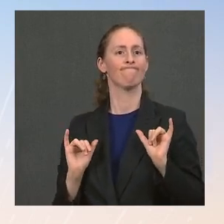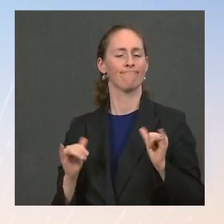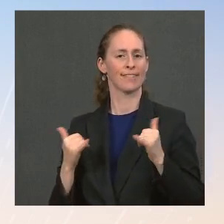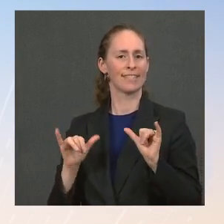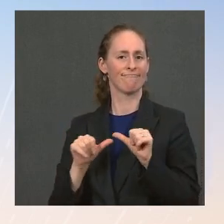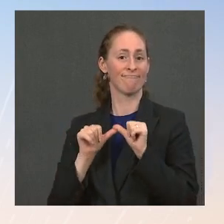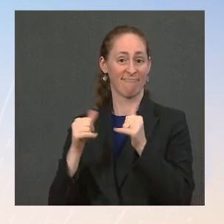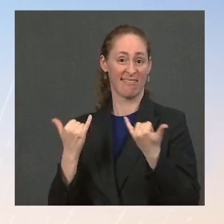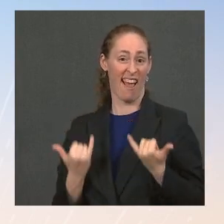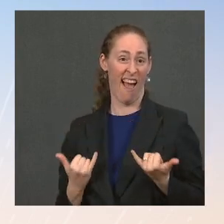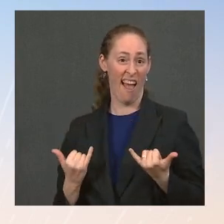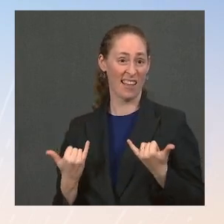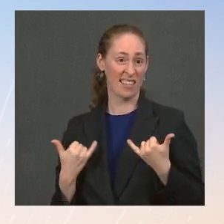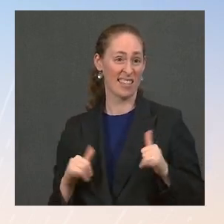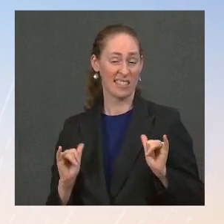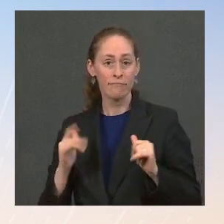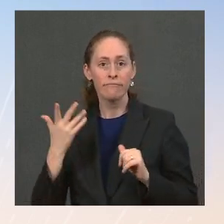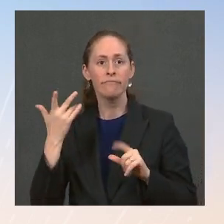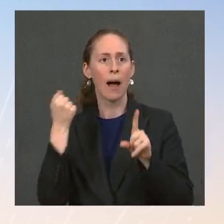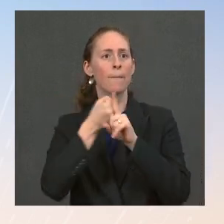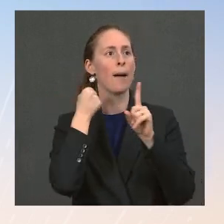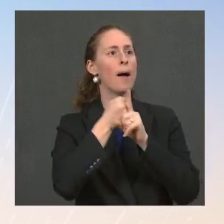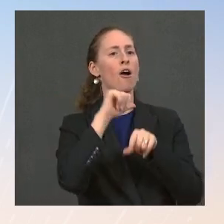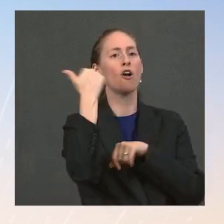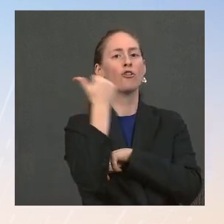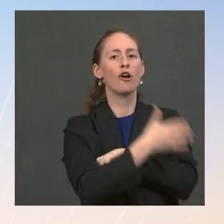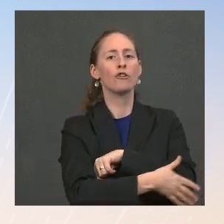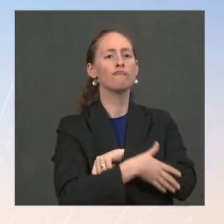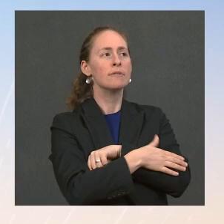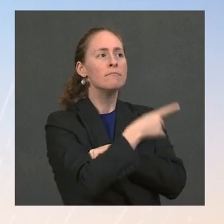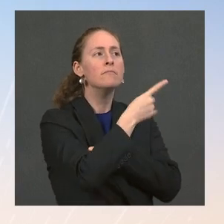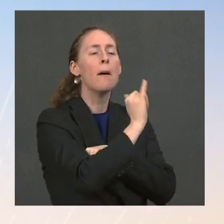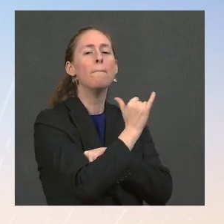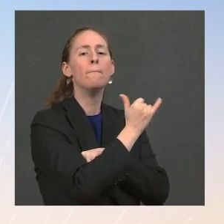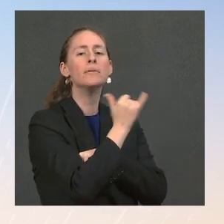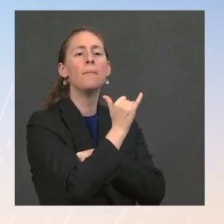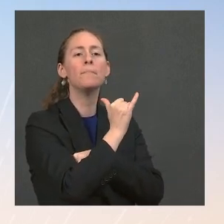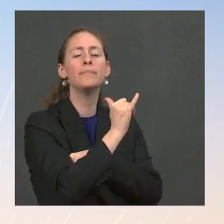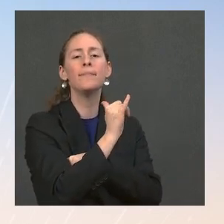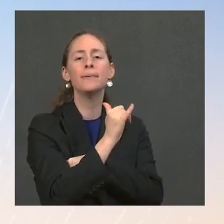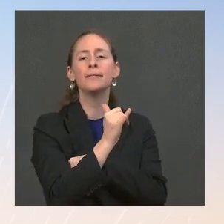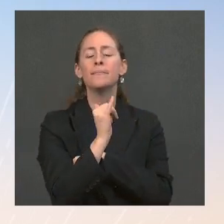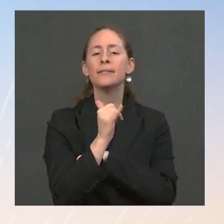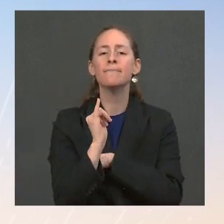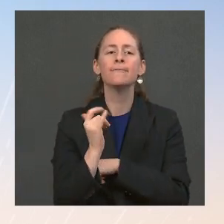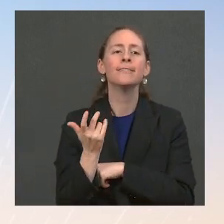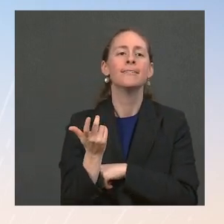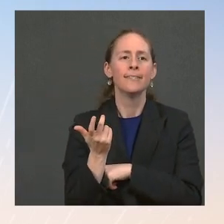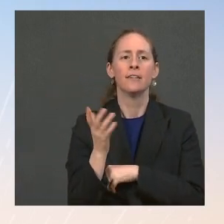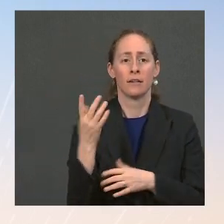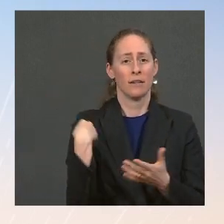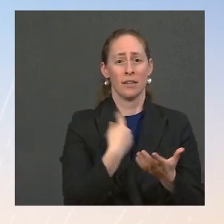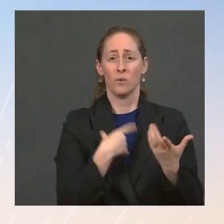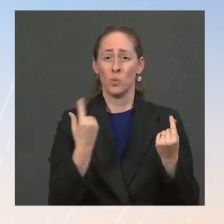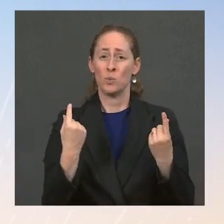So, we've also worked to be the -- by far and away -- the largest provider of vaccines, know-how, manufacturing capacity to the world.